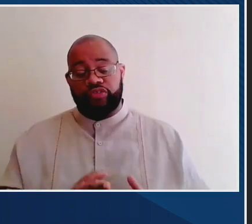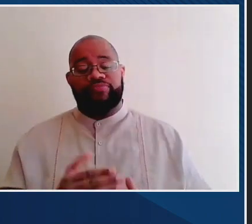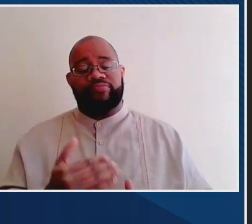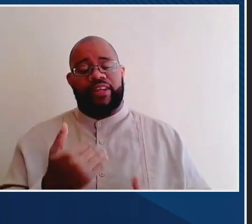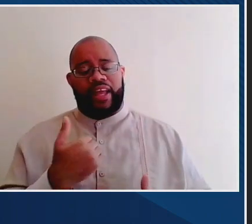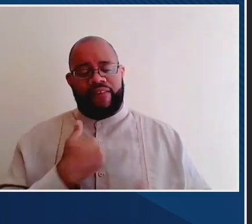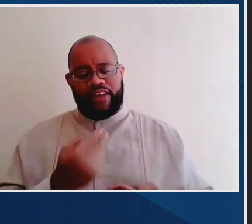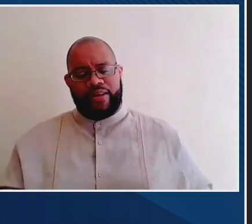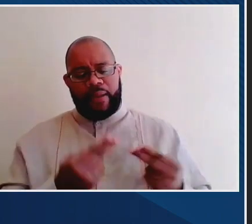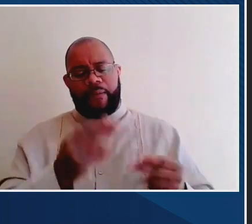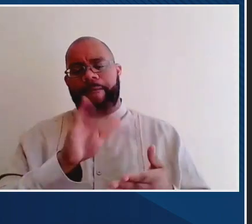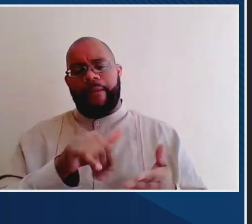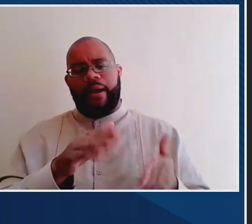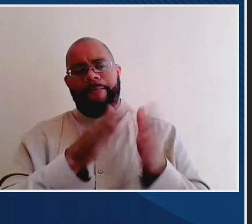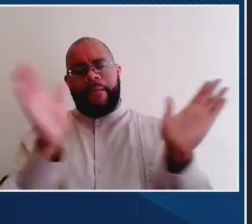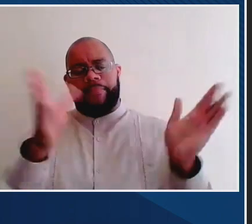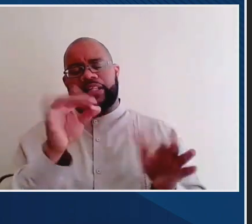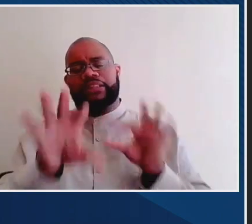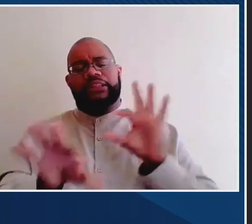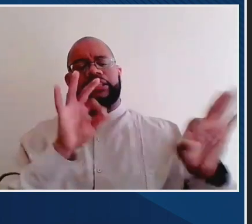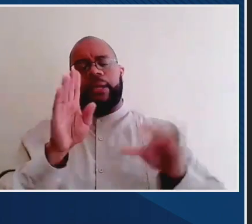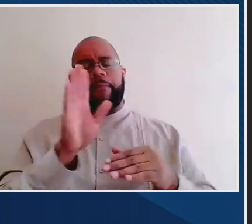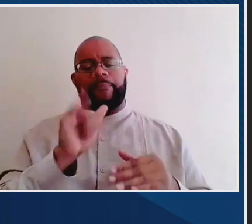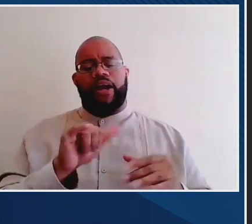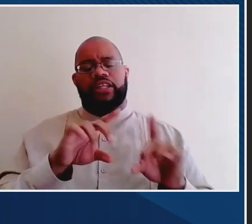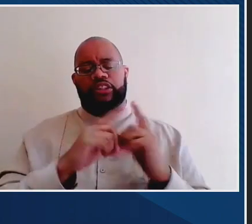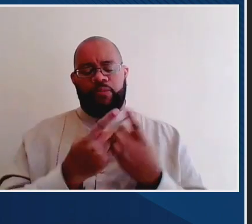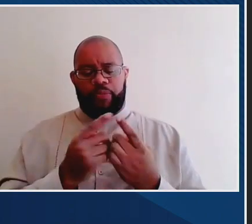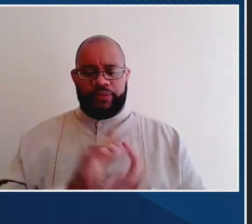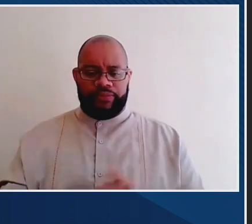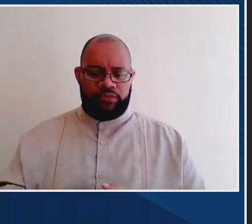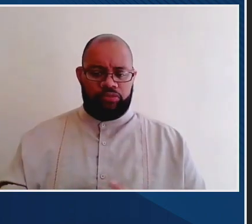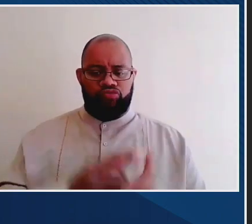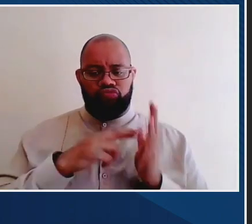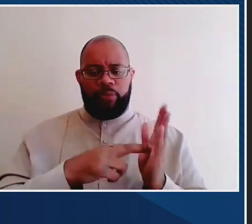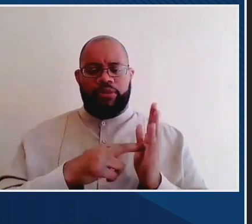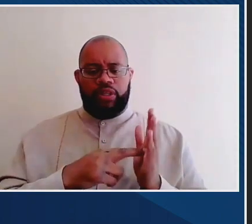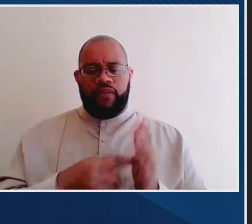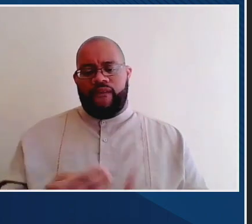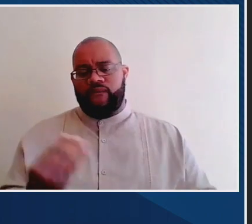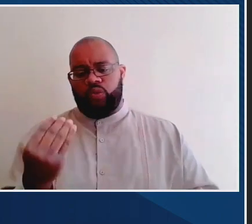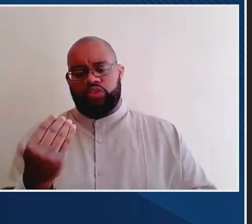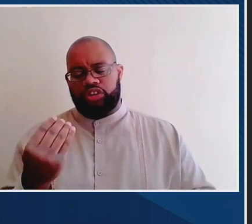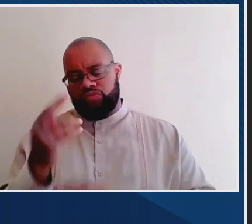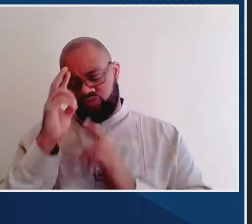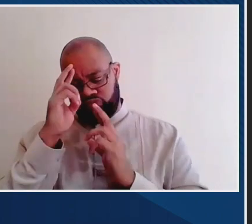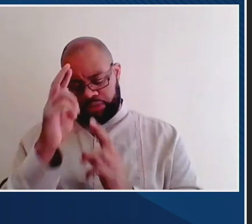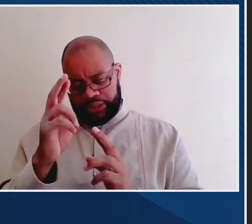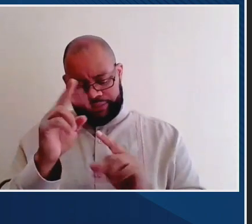the public and selected by the Department to represent 14 respective constituencies